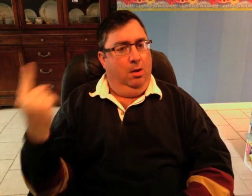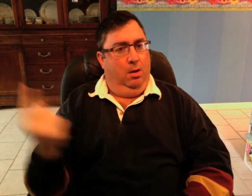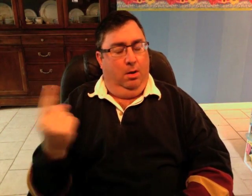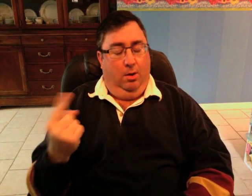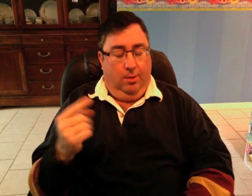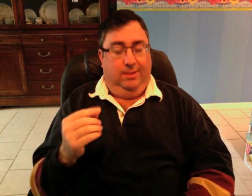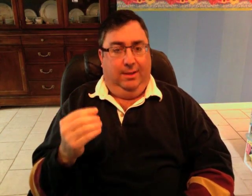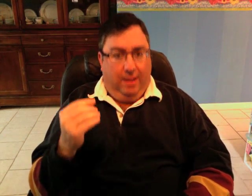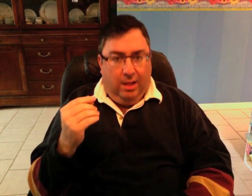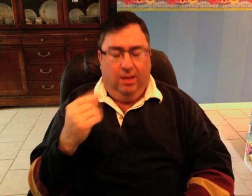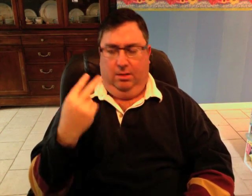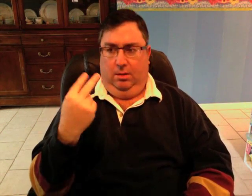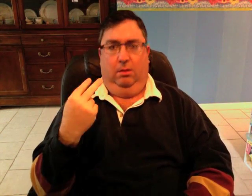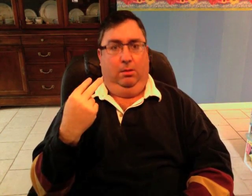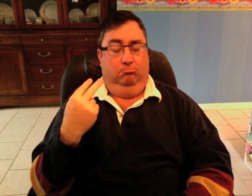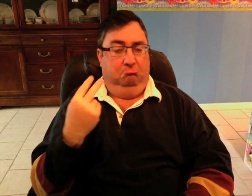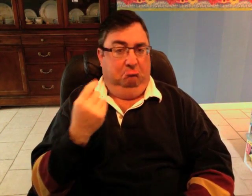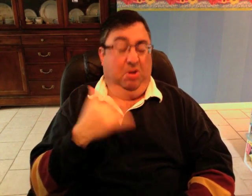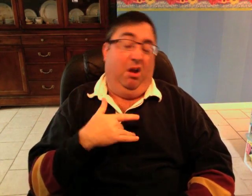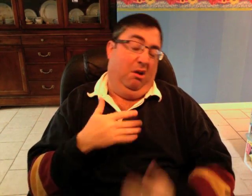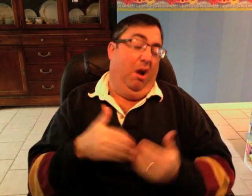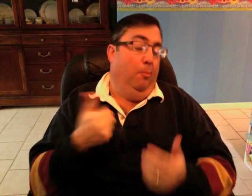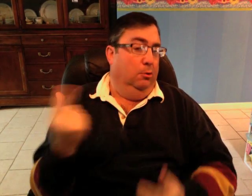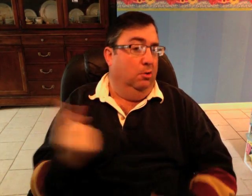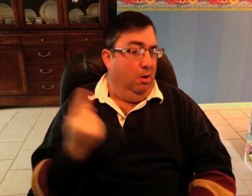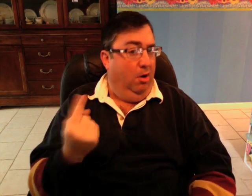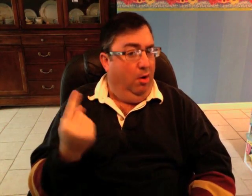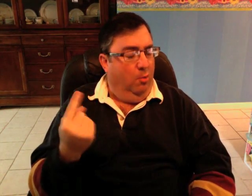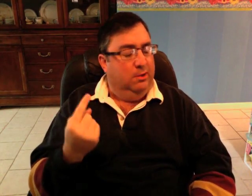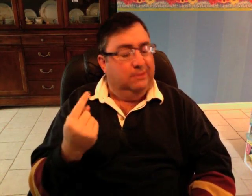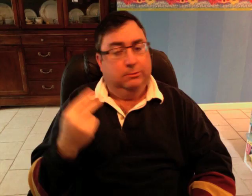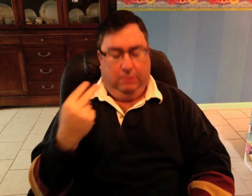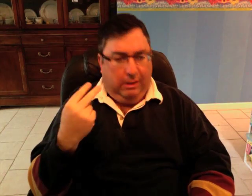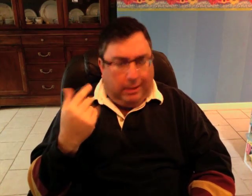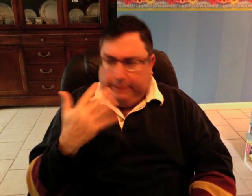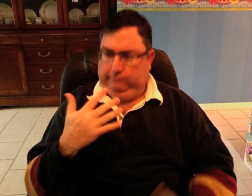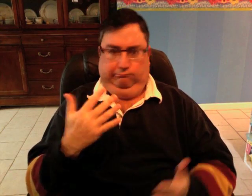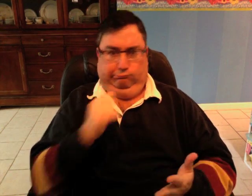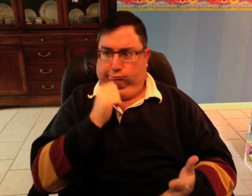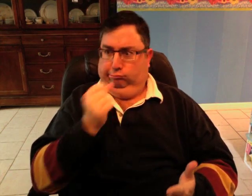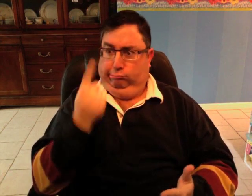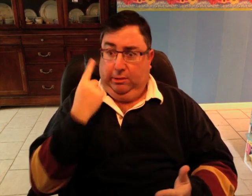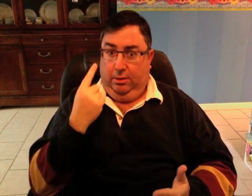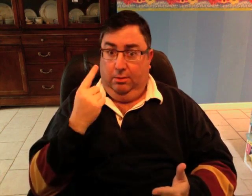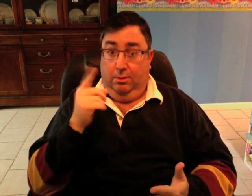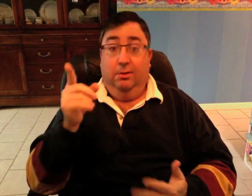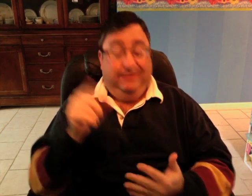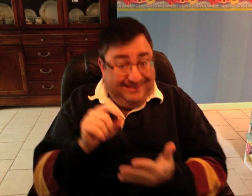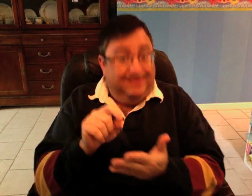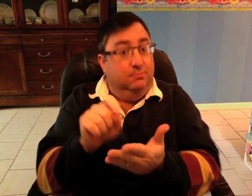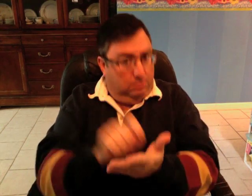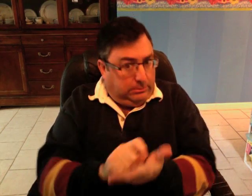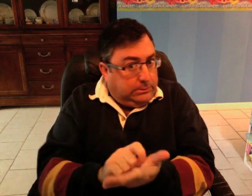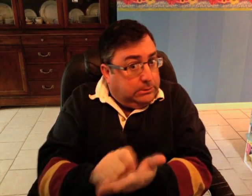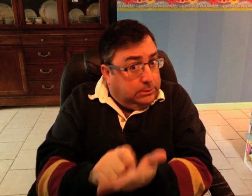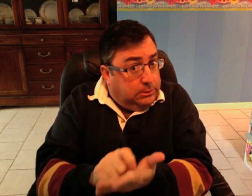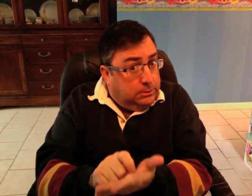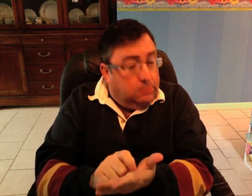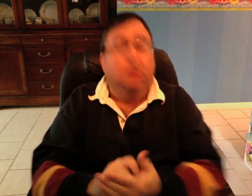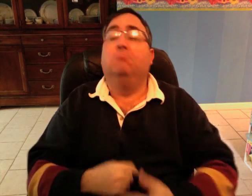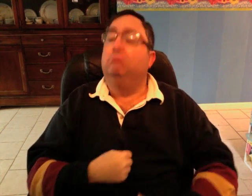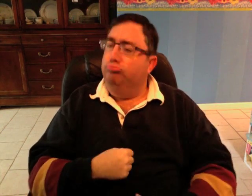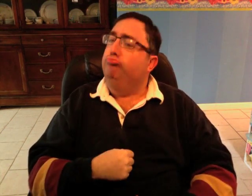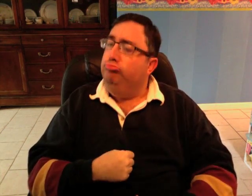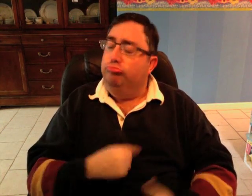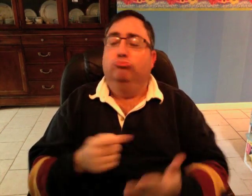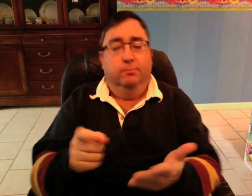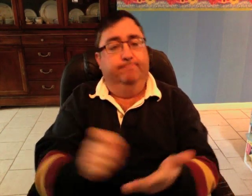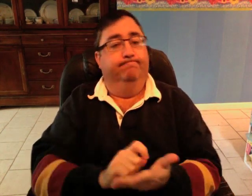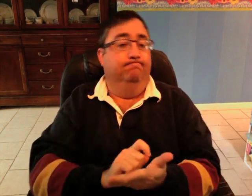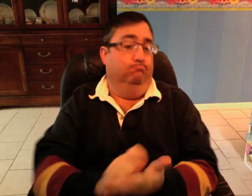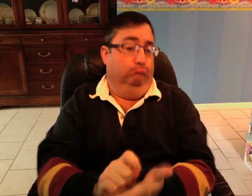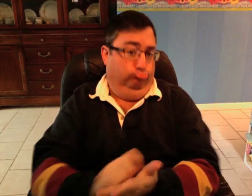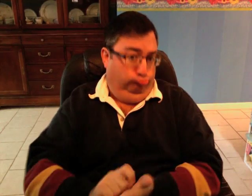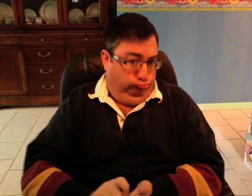I always, or almost always get a response of "I don't understand what you're saying. Can we write?" And that's always fine with me.